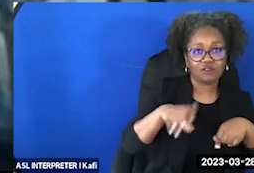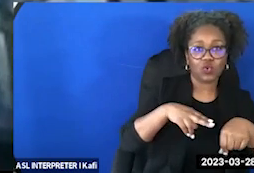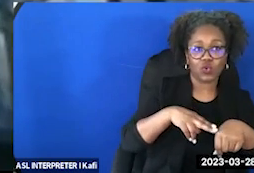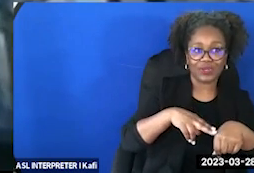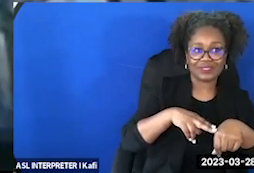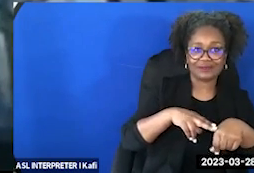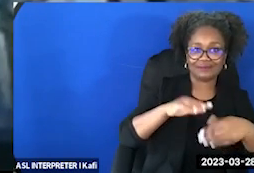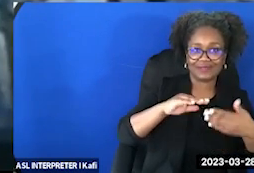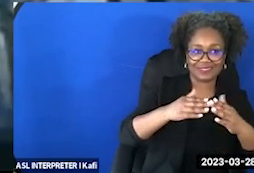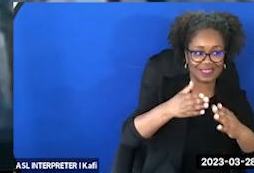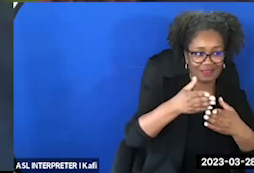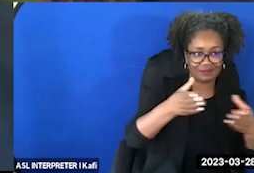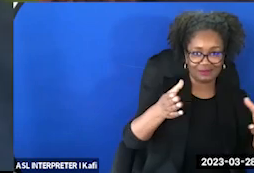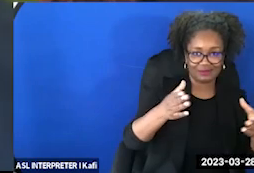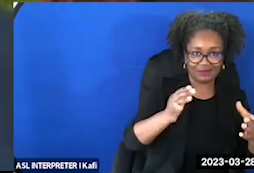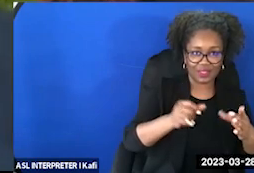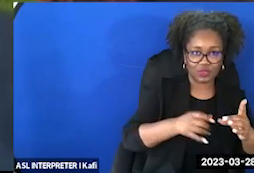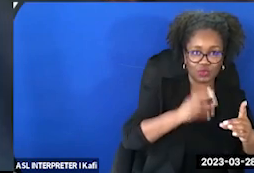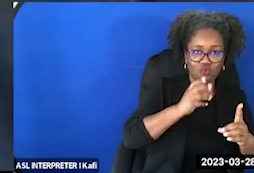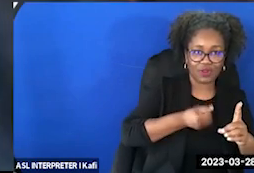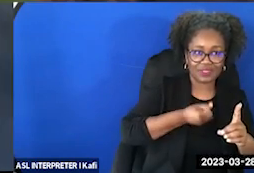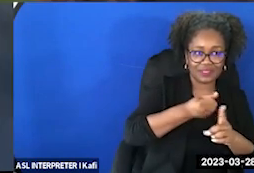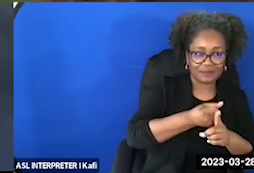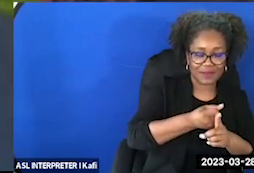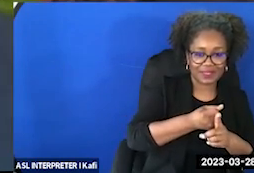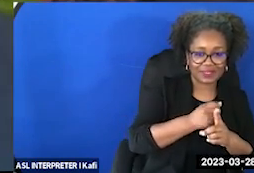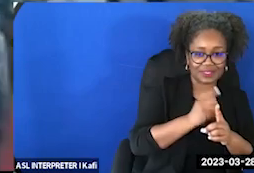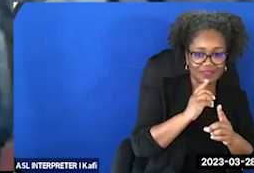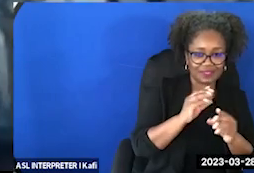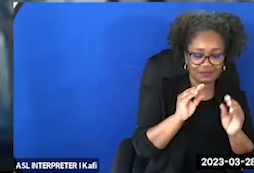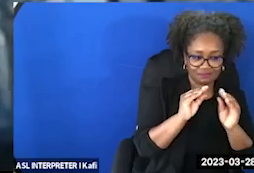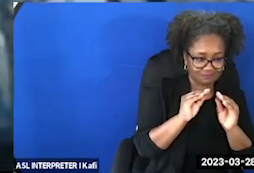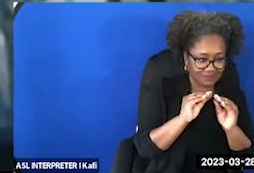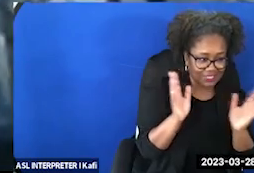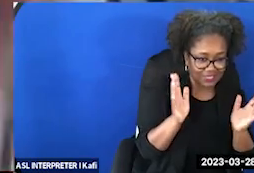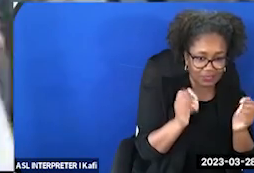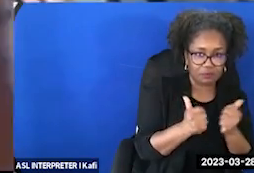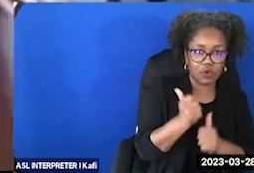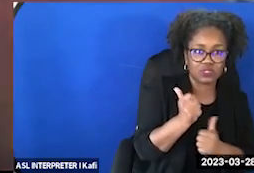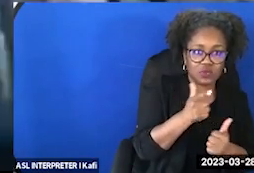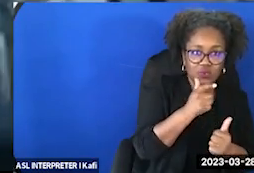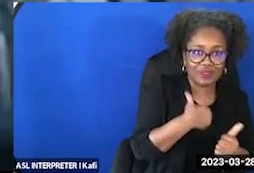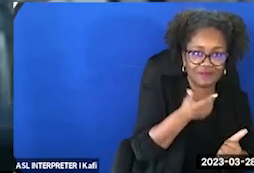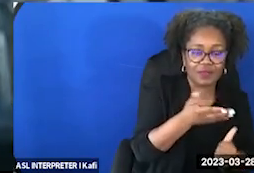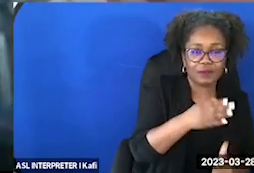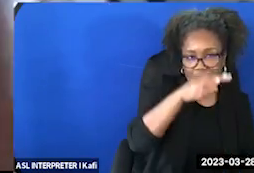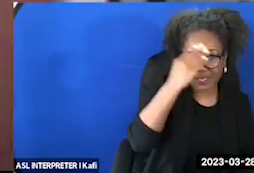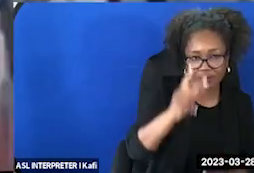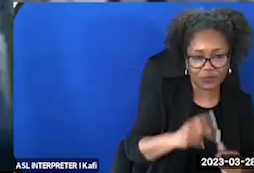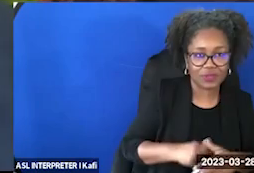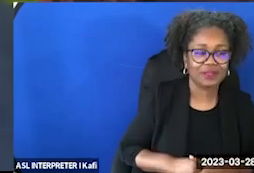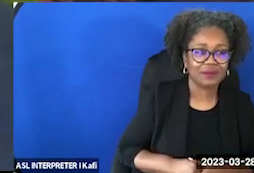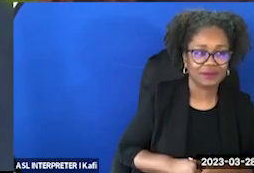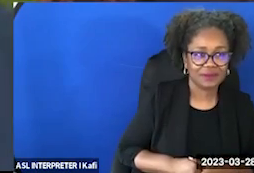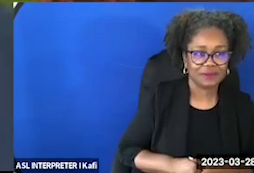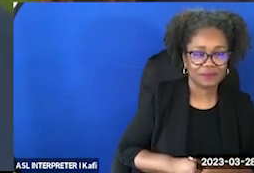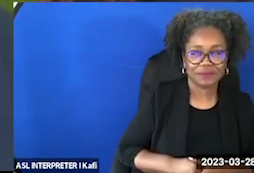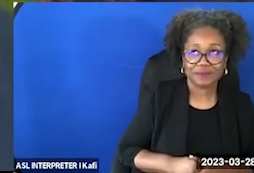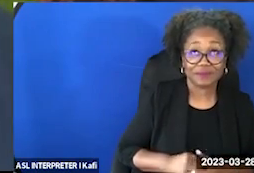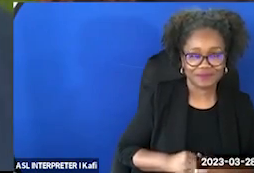Kimberly: I i'm not sure if I'm. H giving you like what you're looking for, but kind of in this quick, turnaround thought process. So